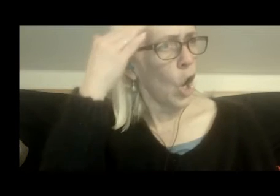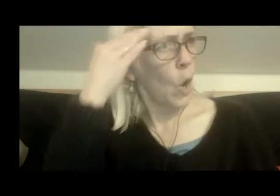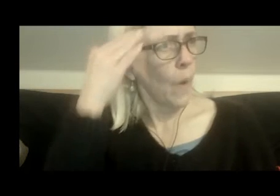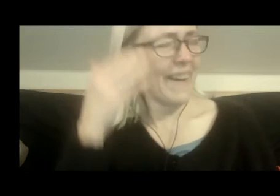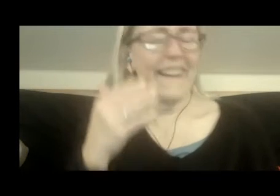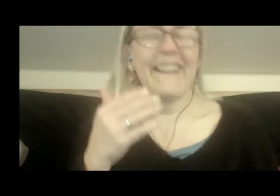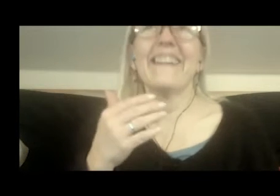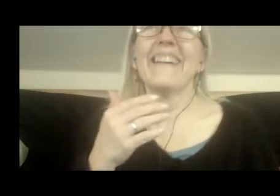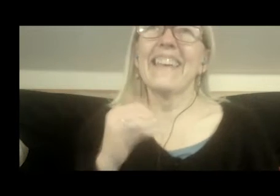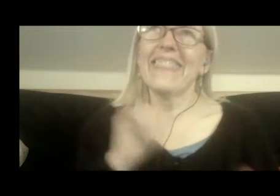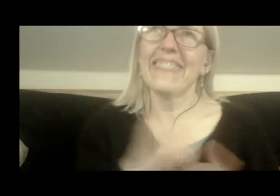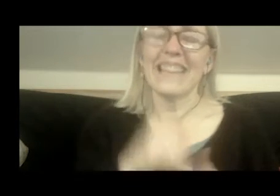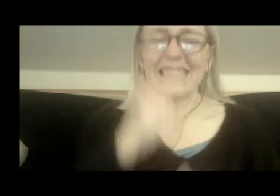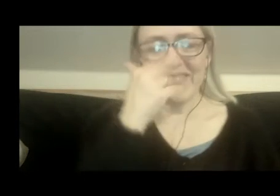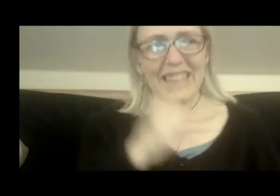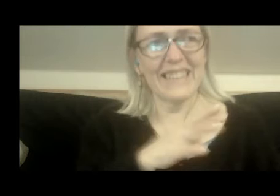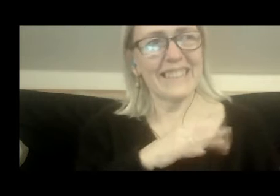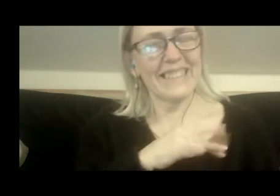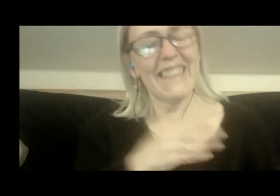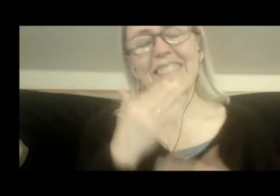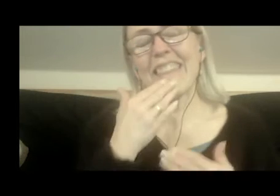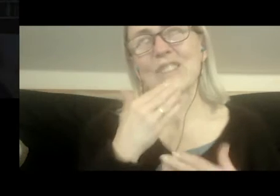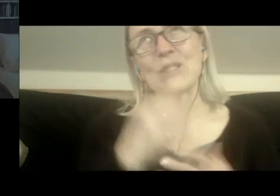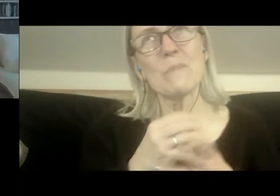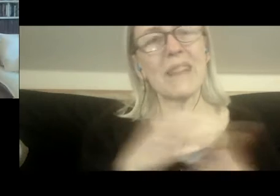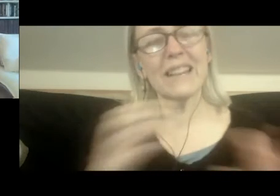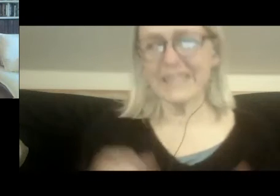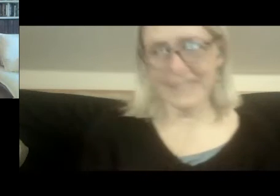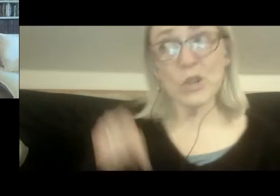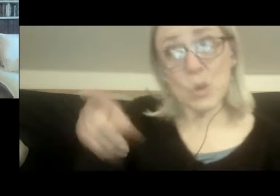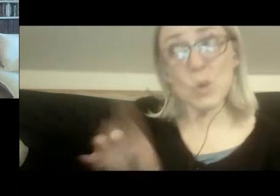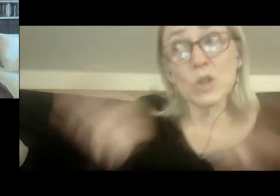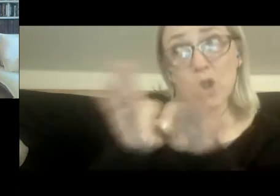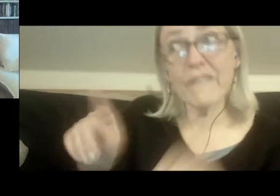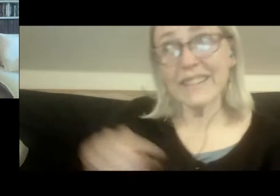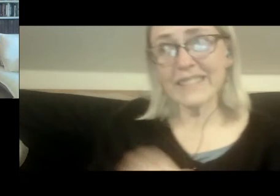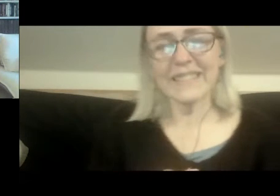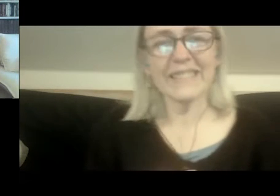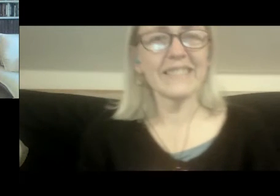Yeah, yeah, you deserved it! It's well deserved. So Kim, I have some very exciting news.